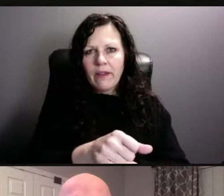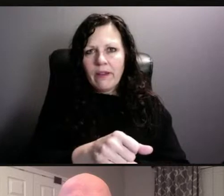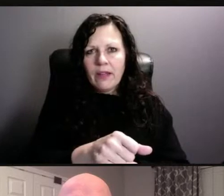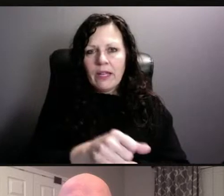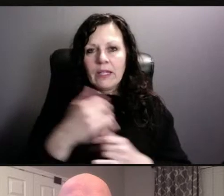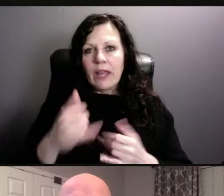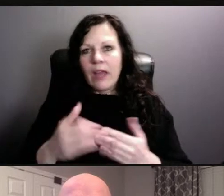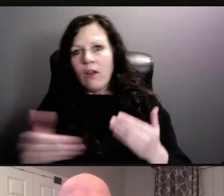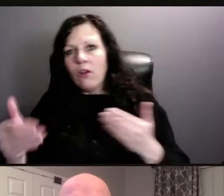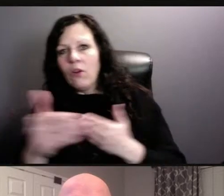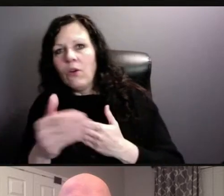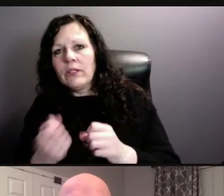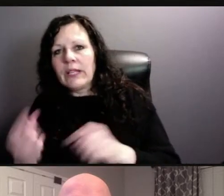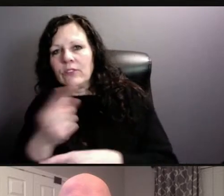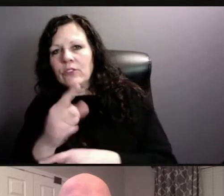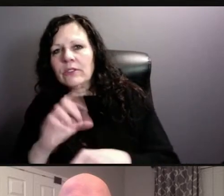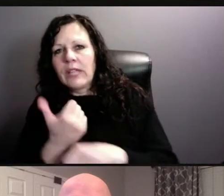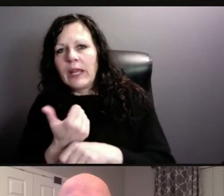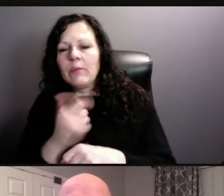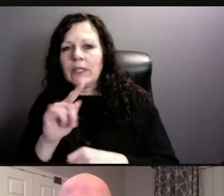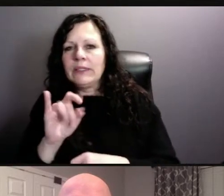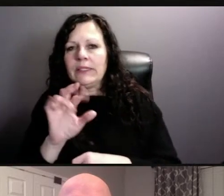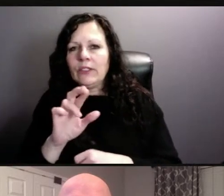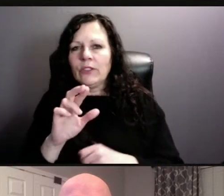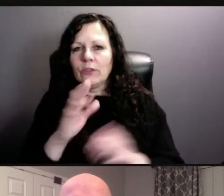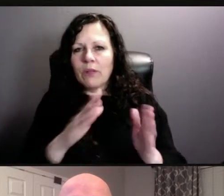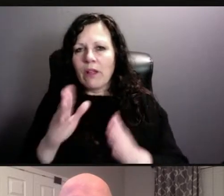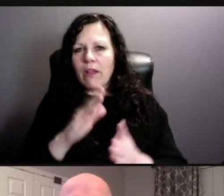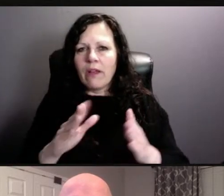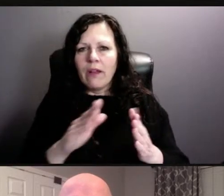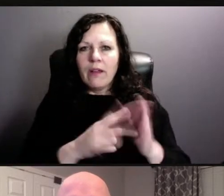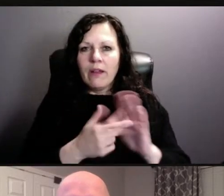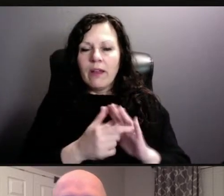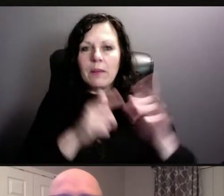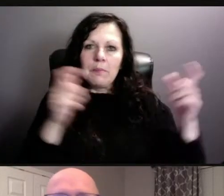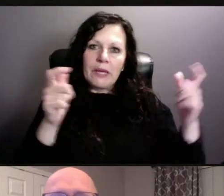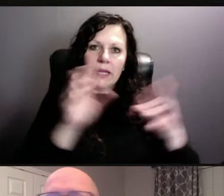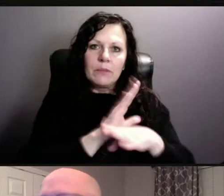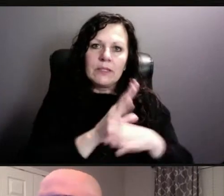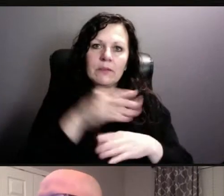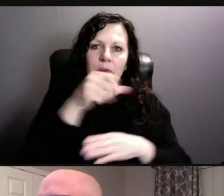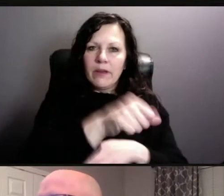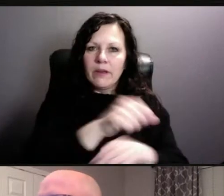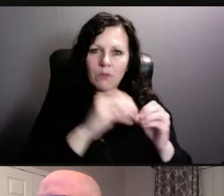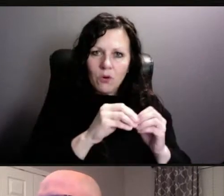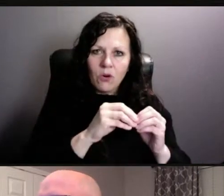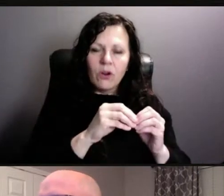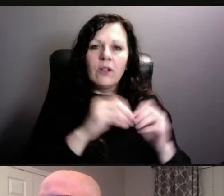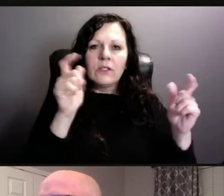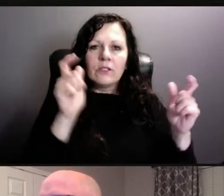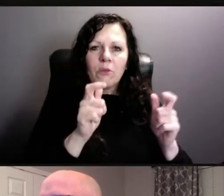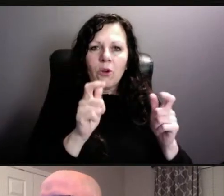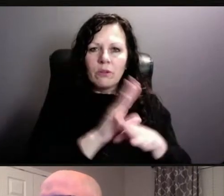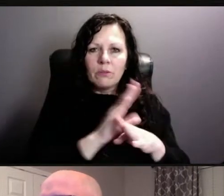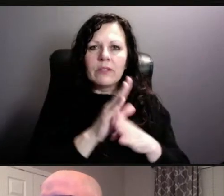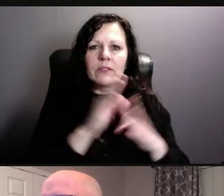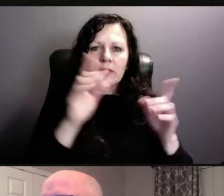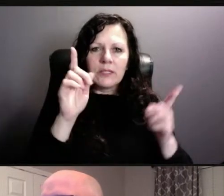IT'S GOING TO PAY FOR IT. SO THESE EVERYBODY IS GOING TO PAY, YOU KNOW, OPENING THE DOOR